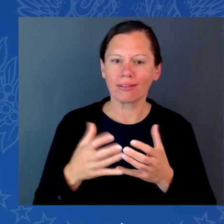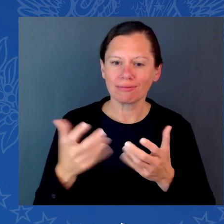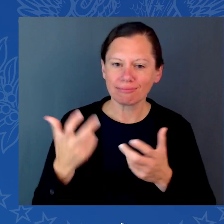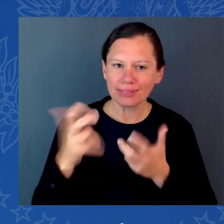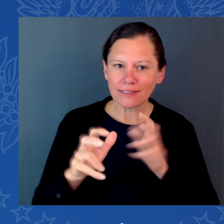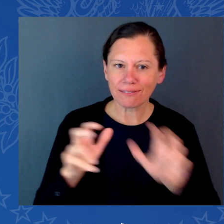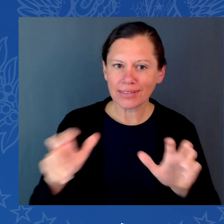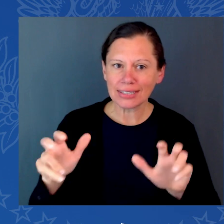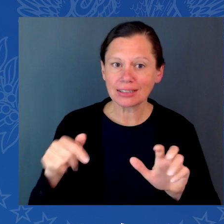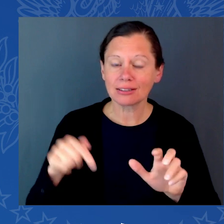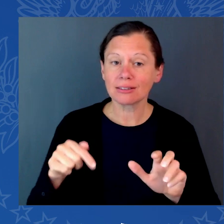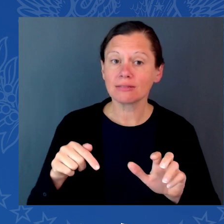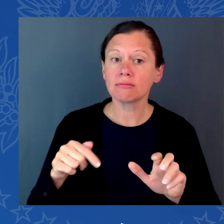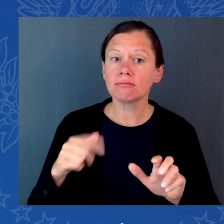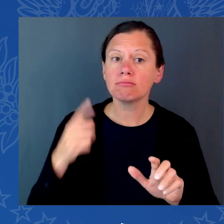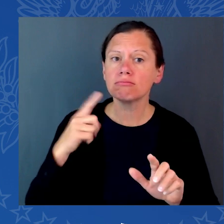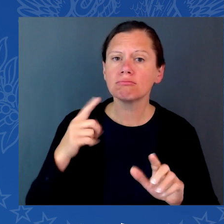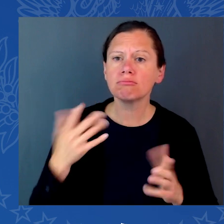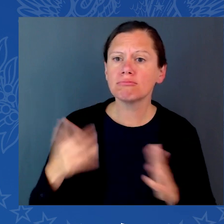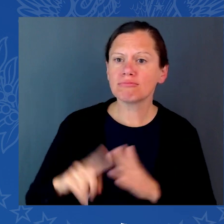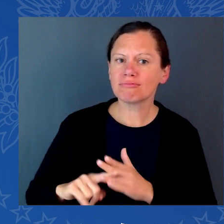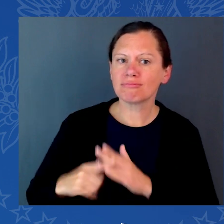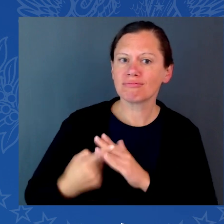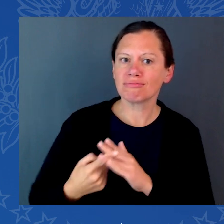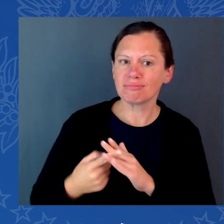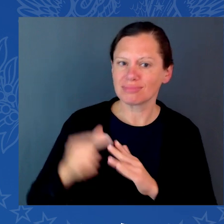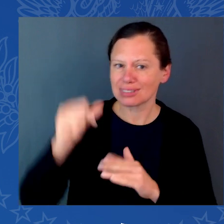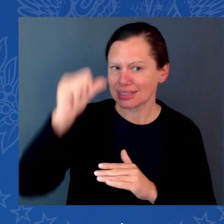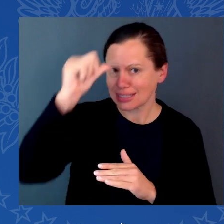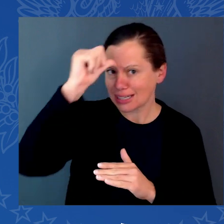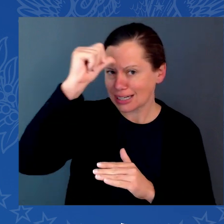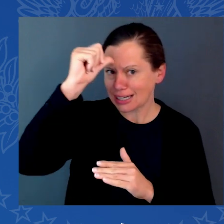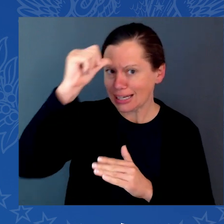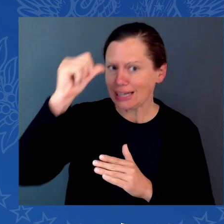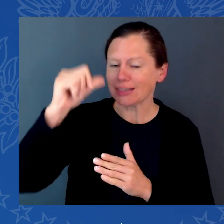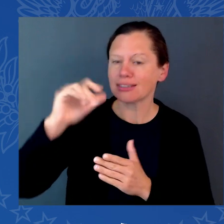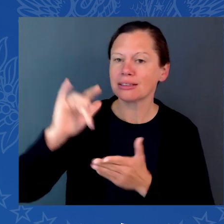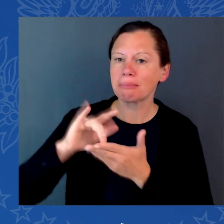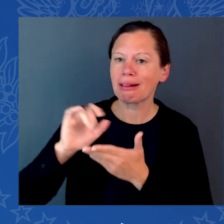the European Union, France, Germany, Japan, Italy,